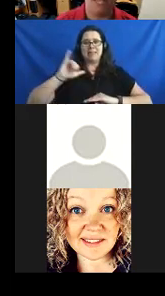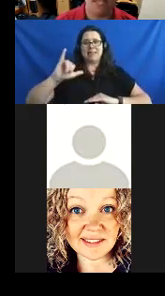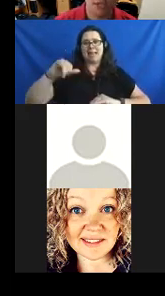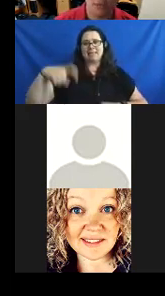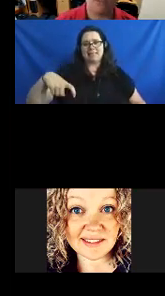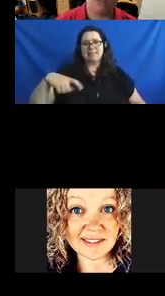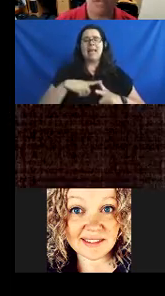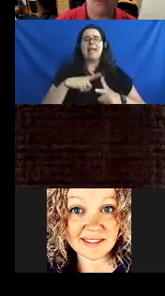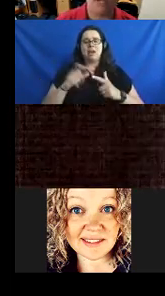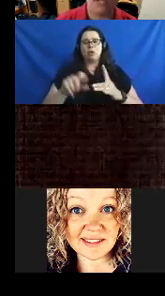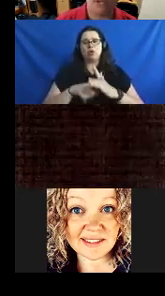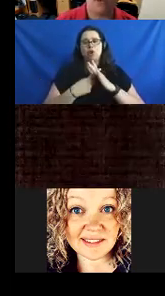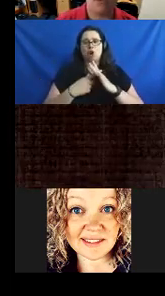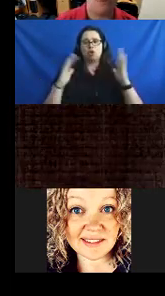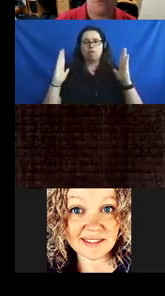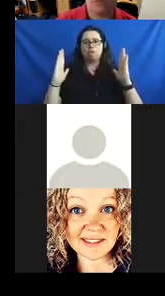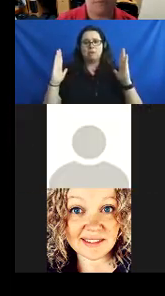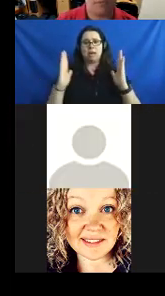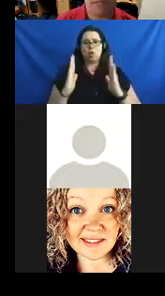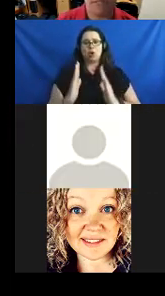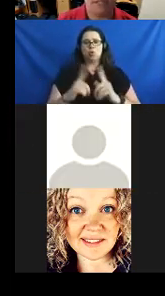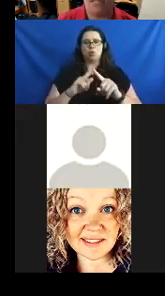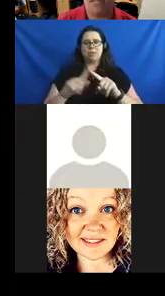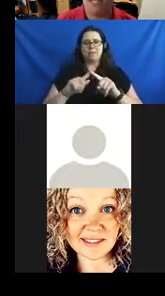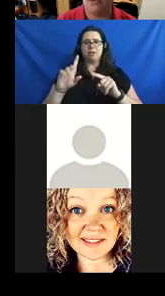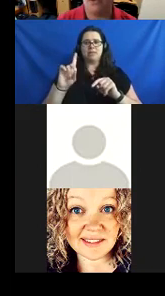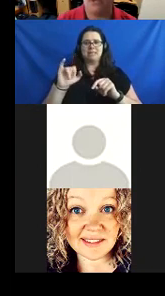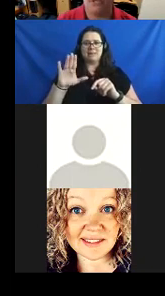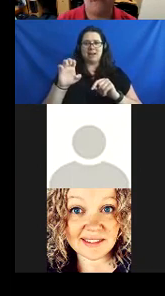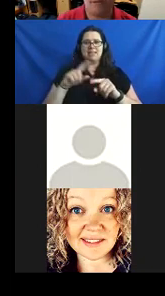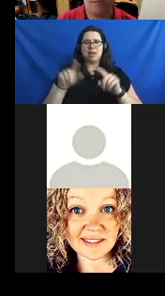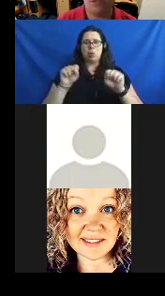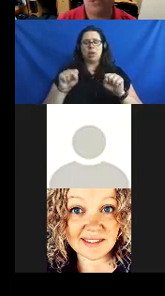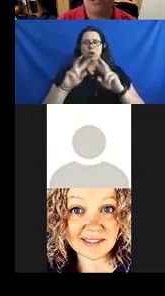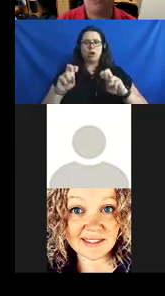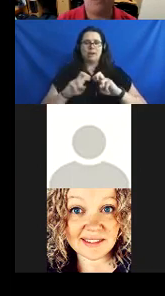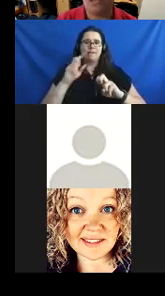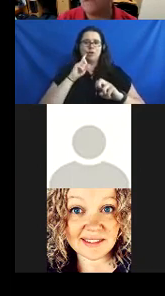THEN I COULD START NARROWING IT DOWN TO DIFFERENT DEVICES THAT YOU COULD LOOK AT FOR DEMONSTRATIONS OR BRINGING